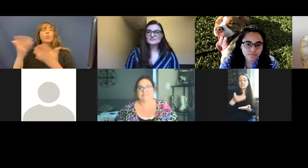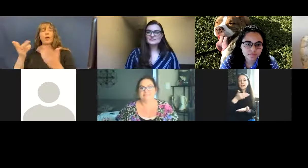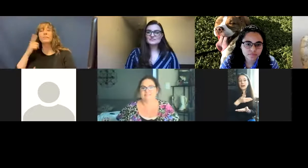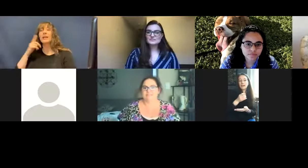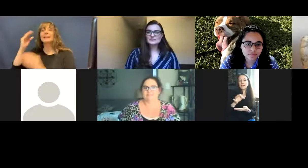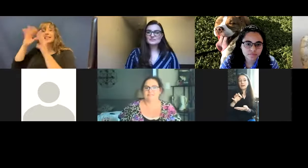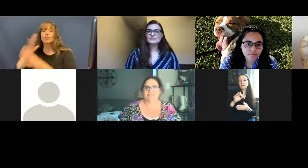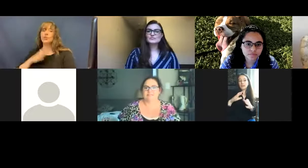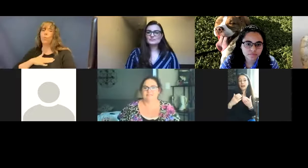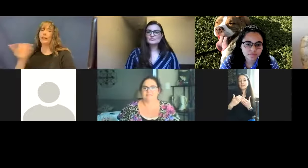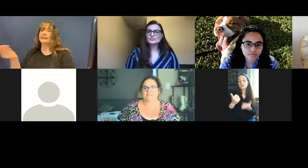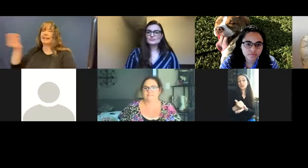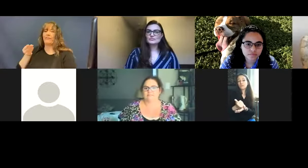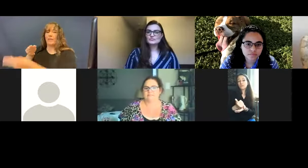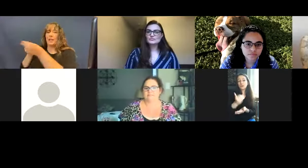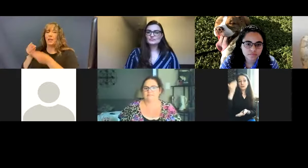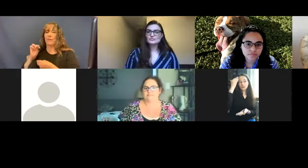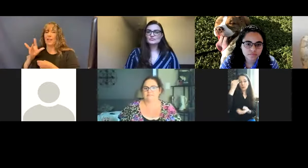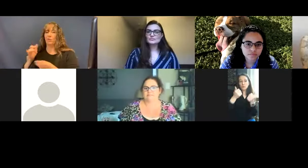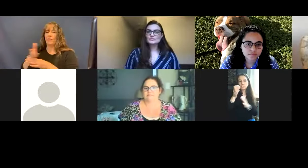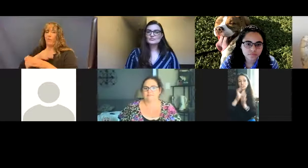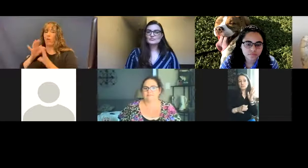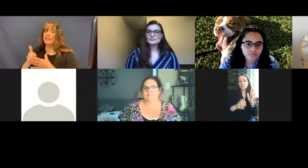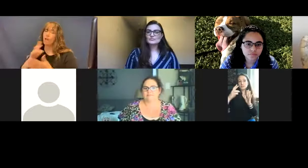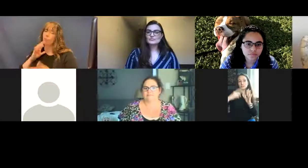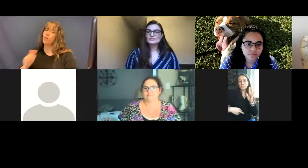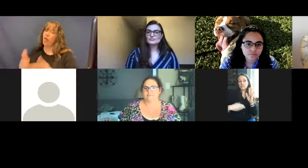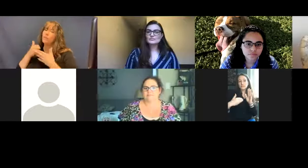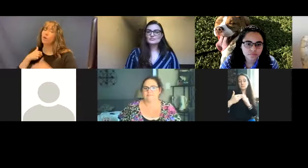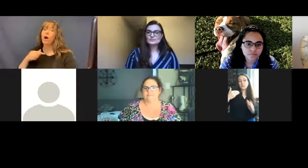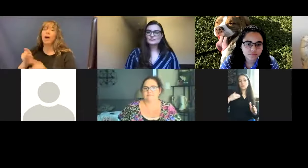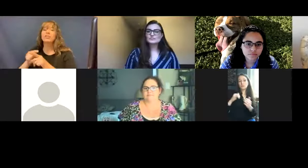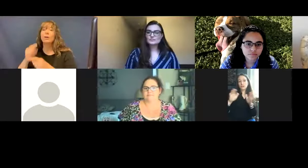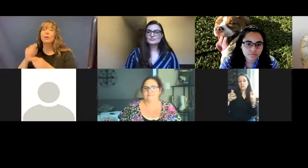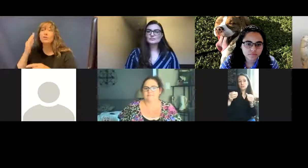ahead of class was helpful. Knowing which chapters to read before so that I could focus